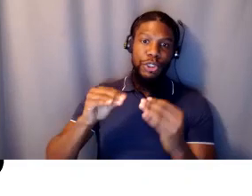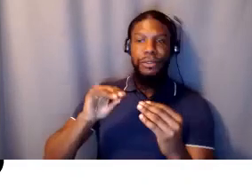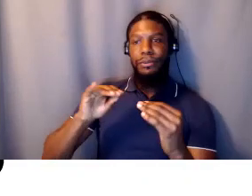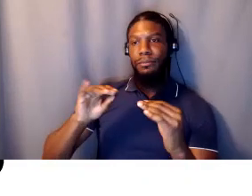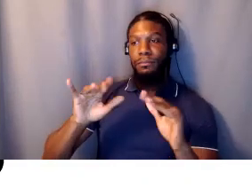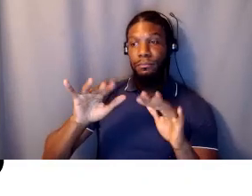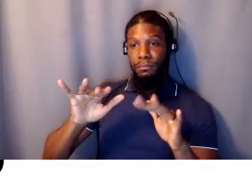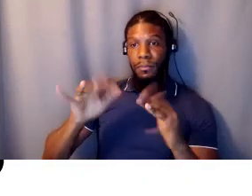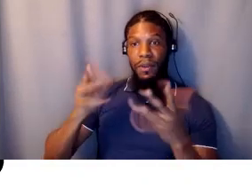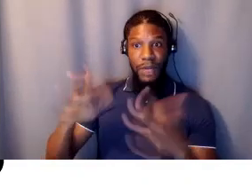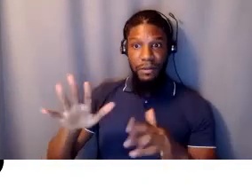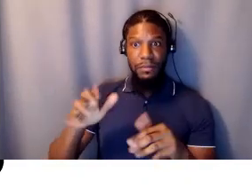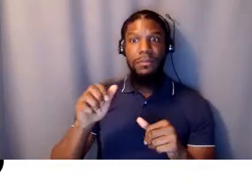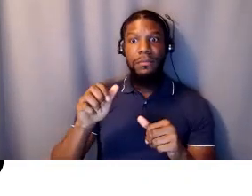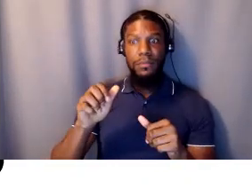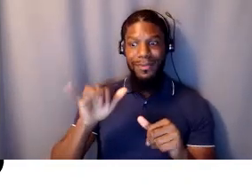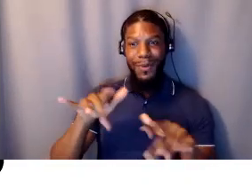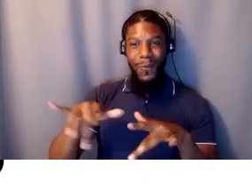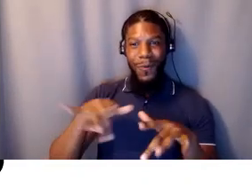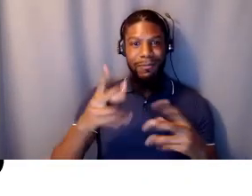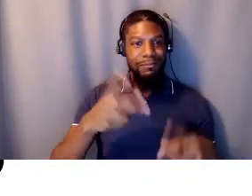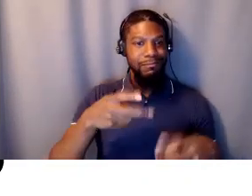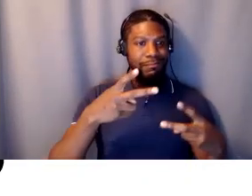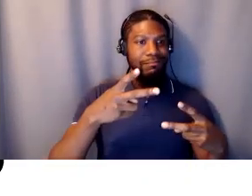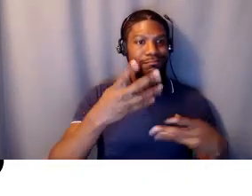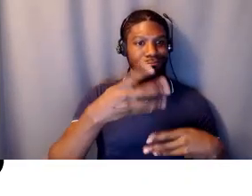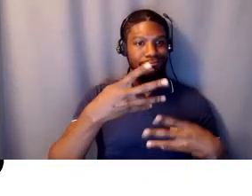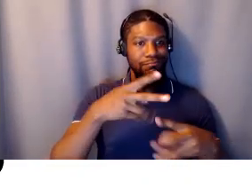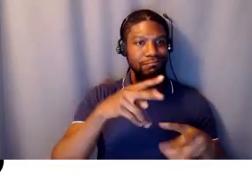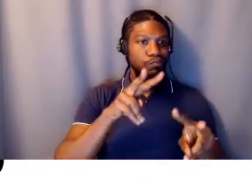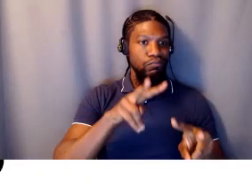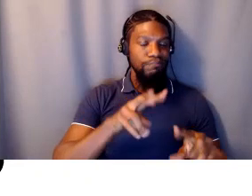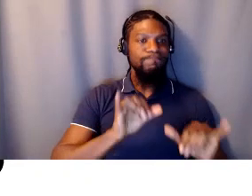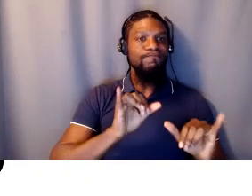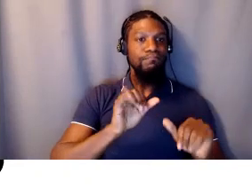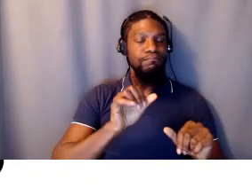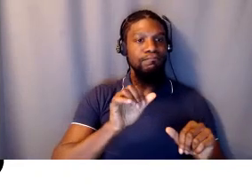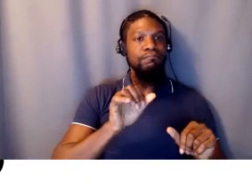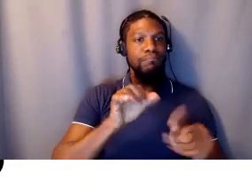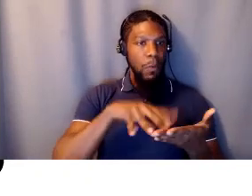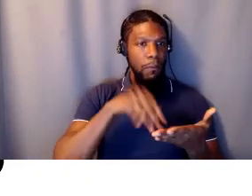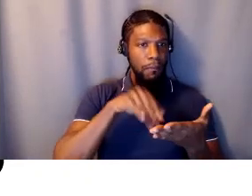and review it, maybe more than once. And we know that repetition is key in the learning process.